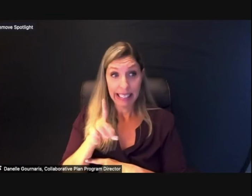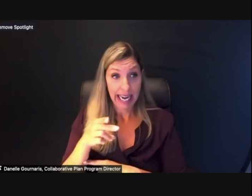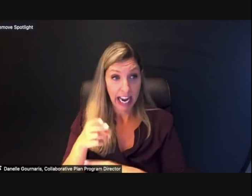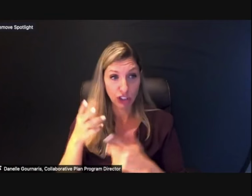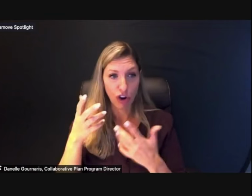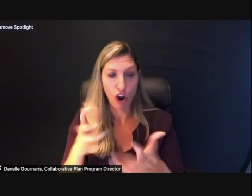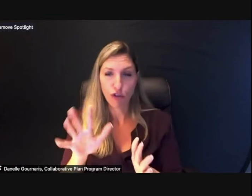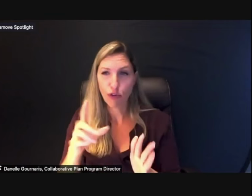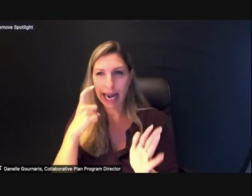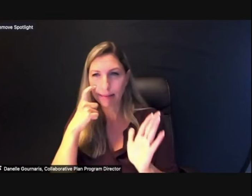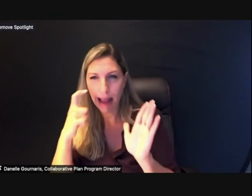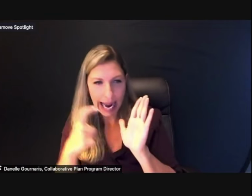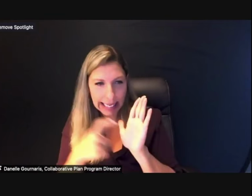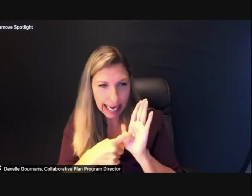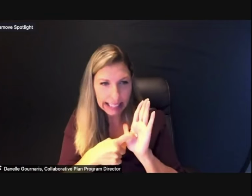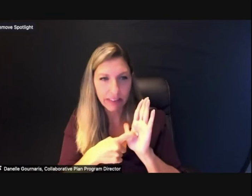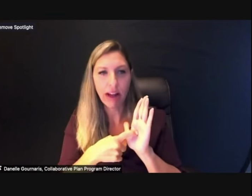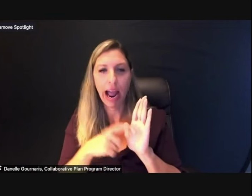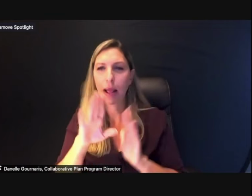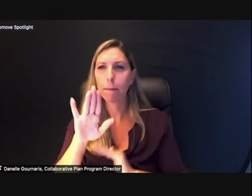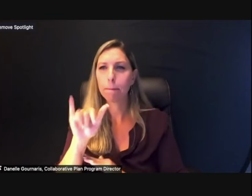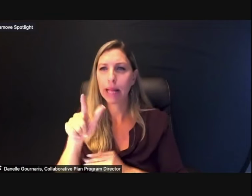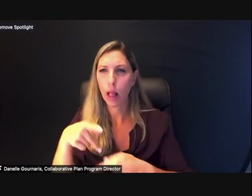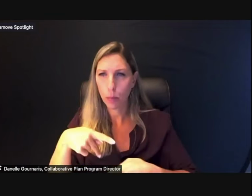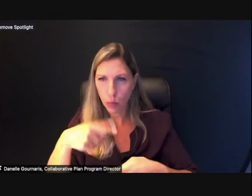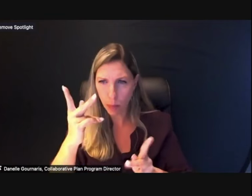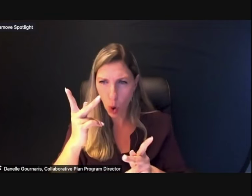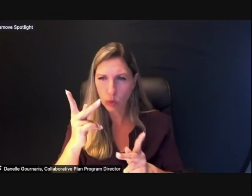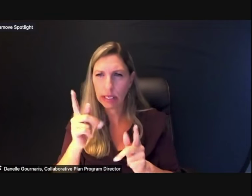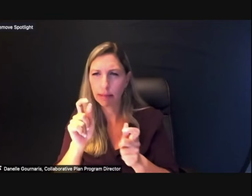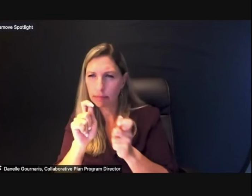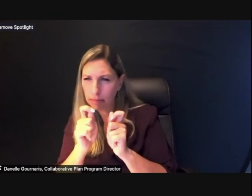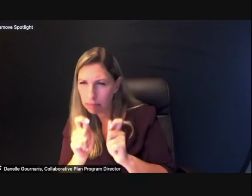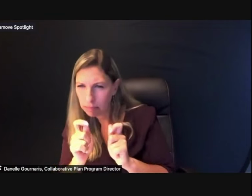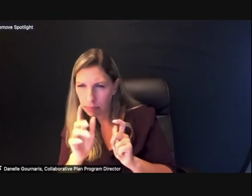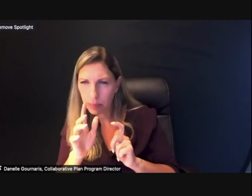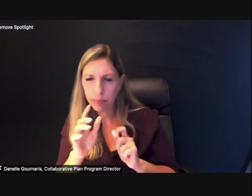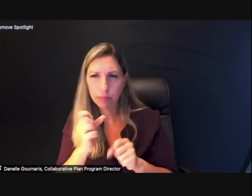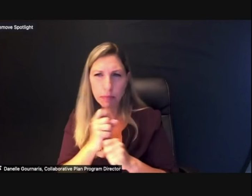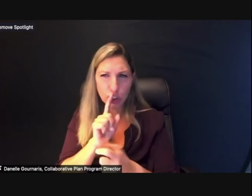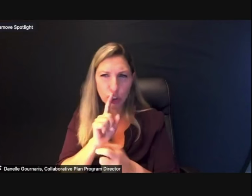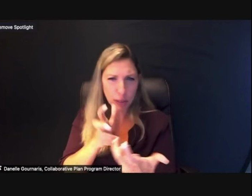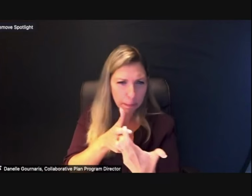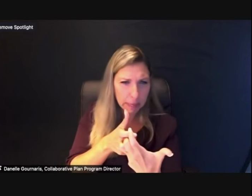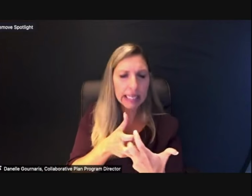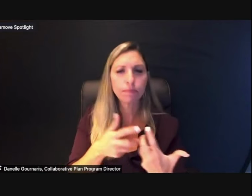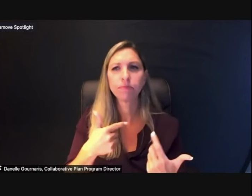MNCDHH has already identified bills/policies.